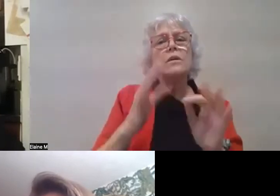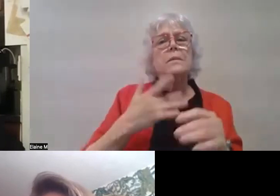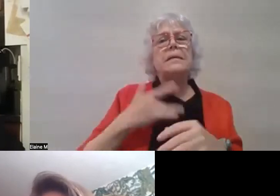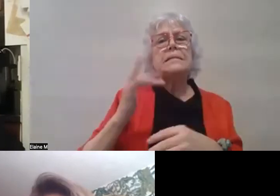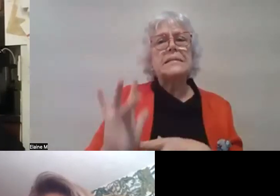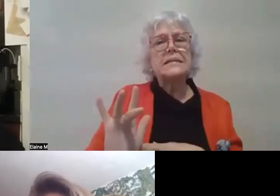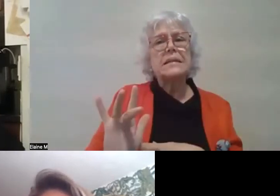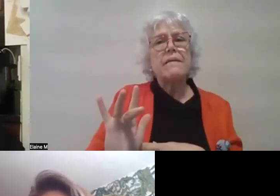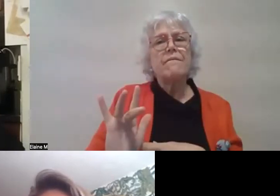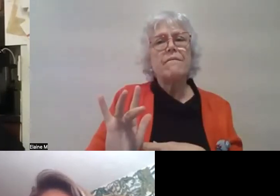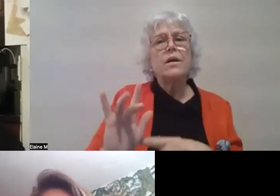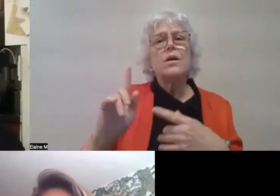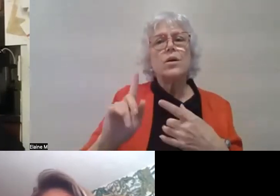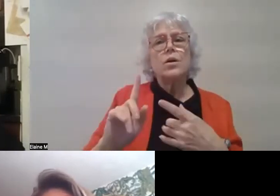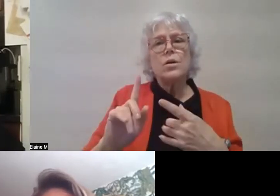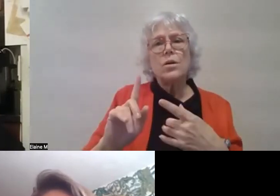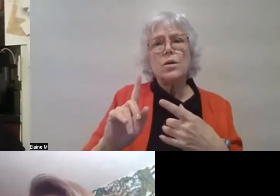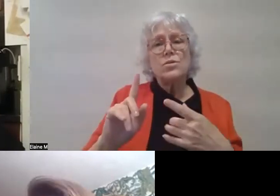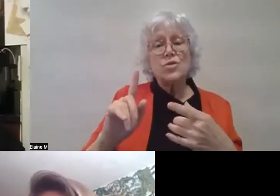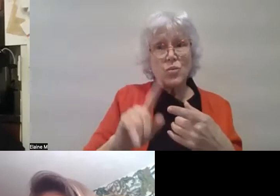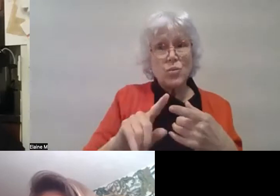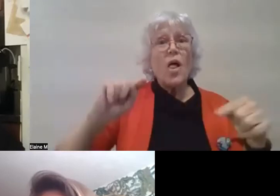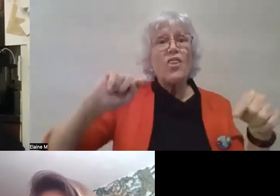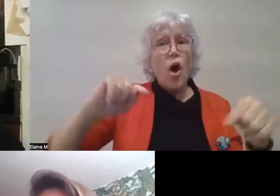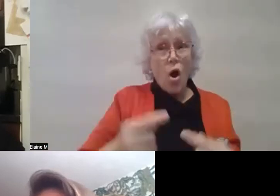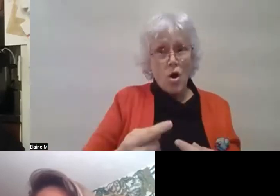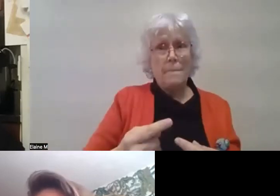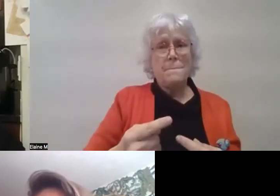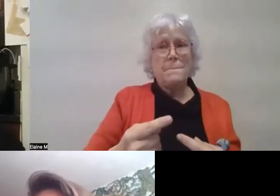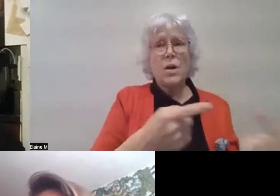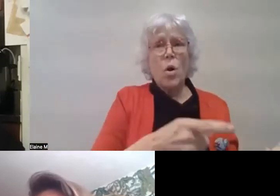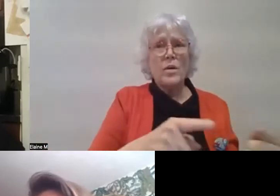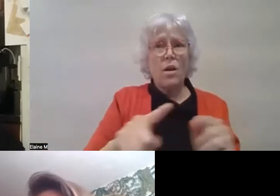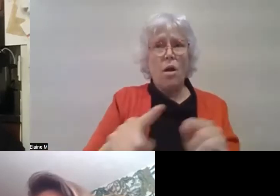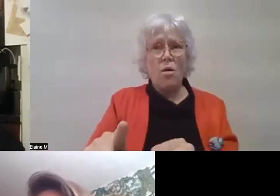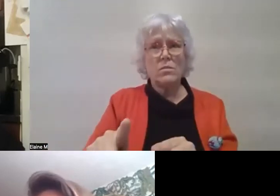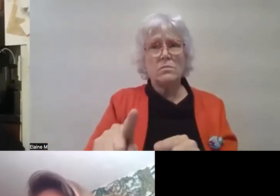which is to be sensitive, be sensitive to the deep harms, and that